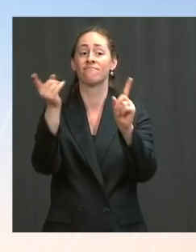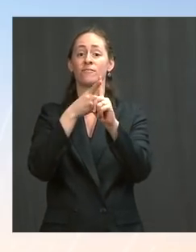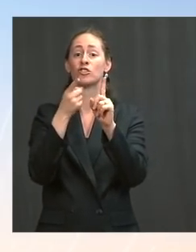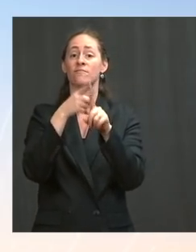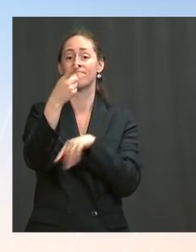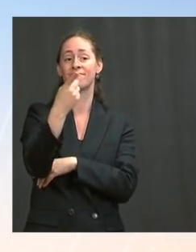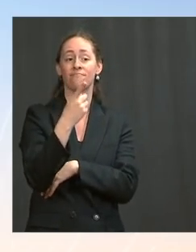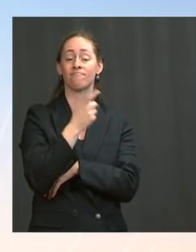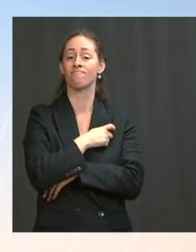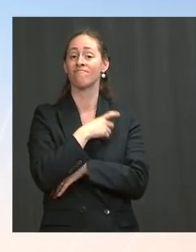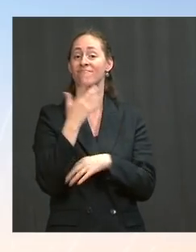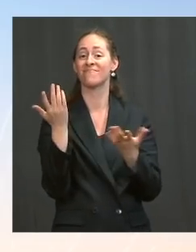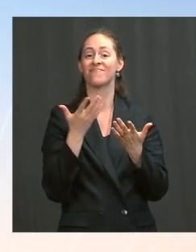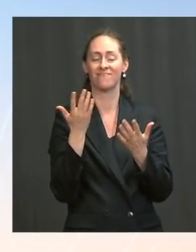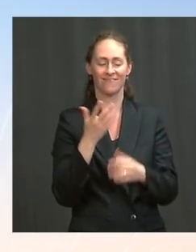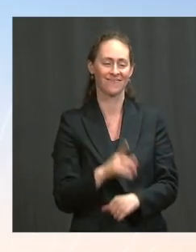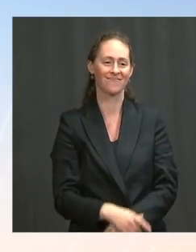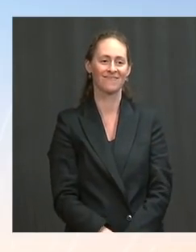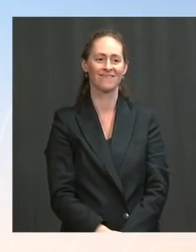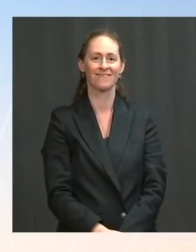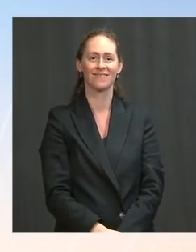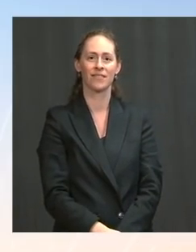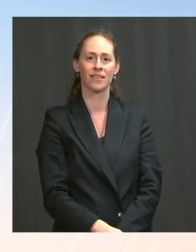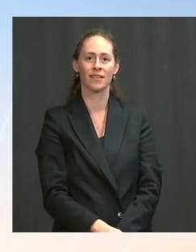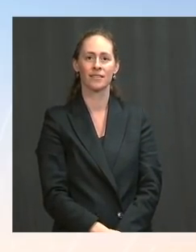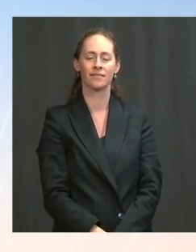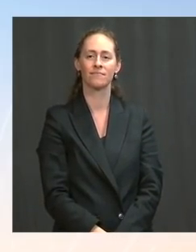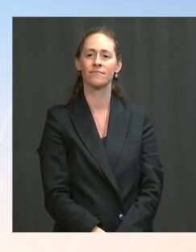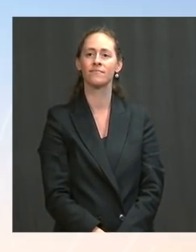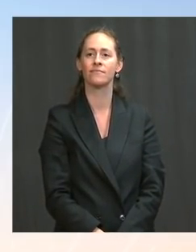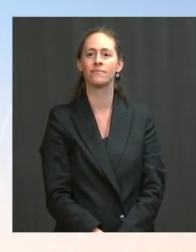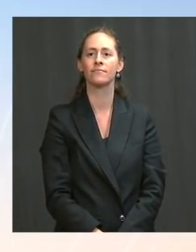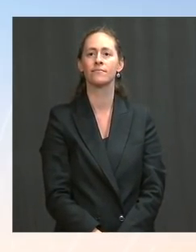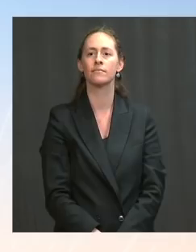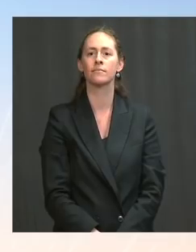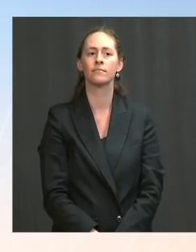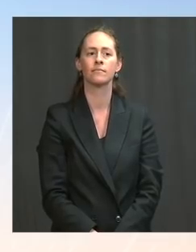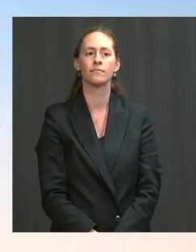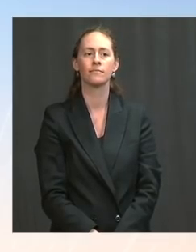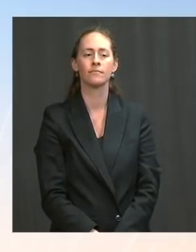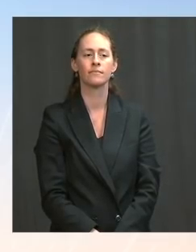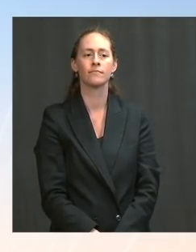We are look- -- we do look forward -- the President looks forward to hosting